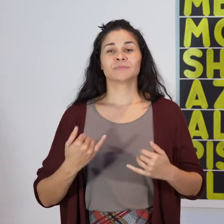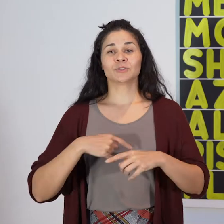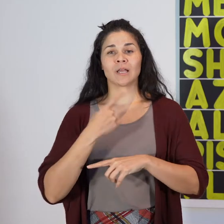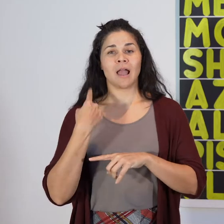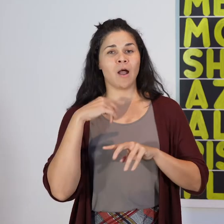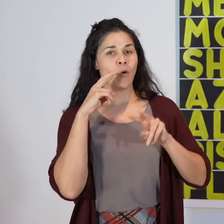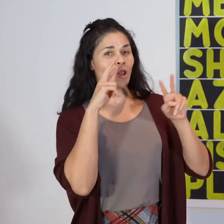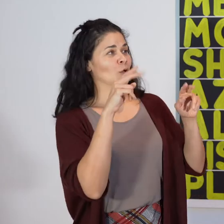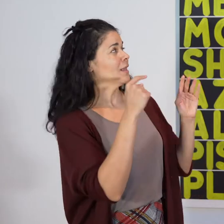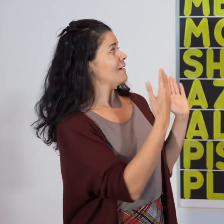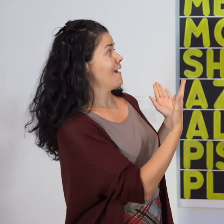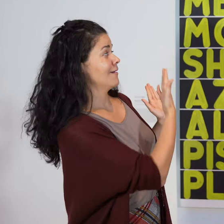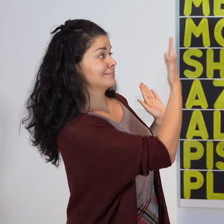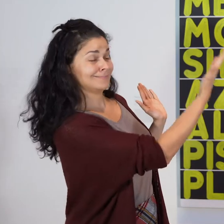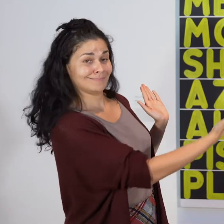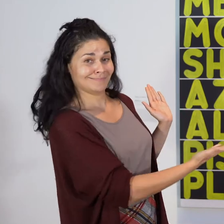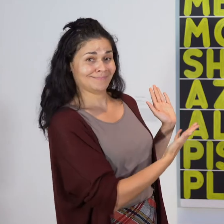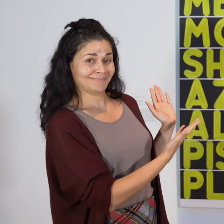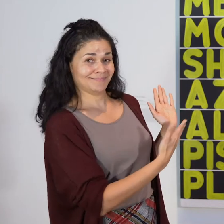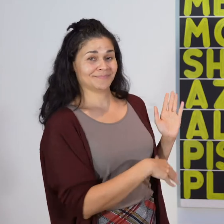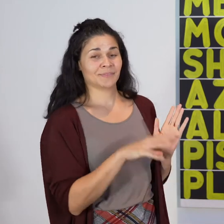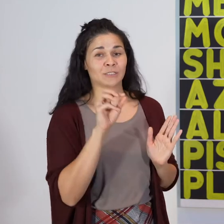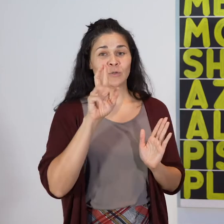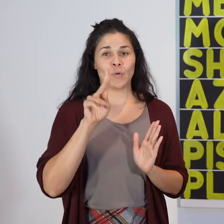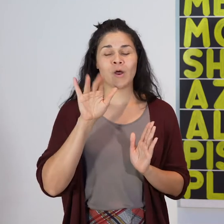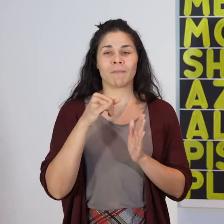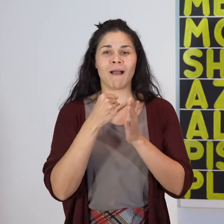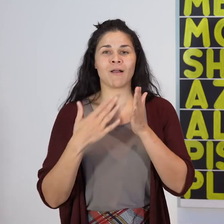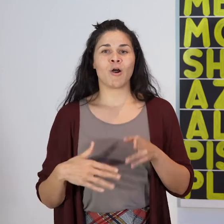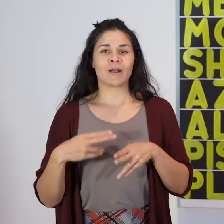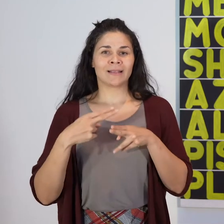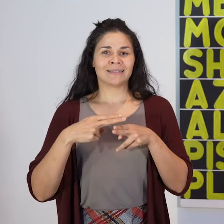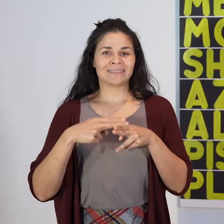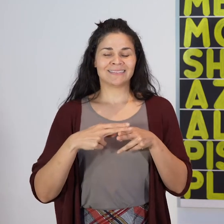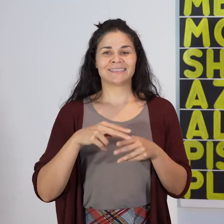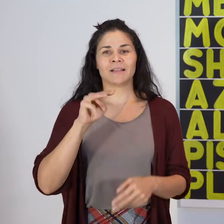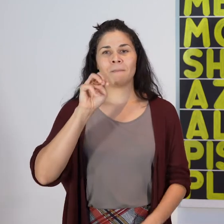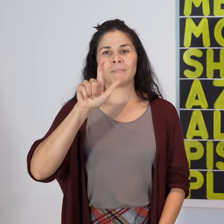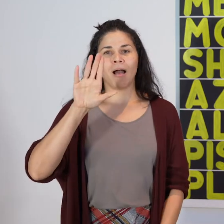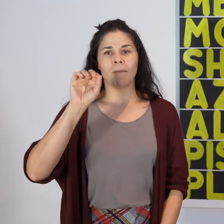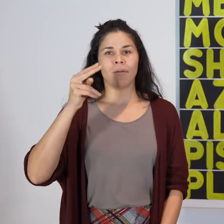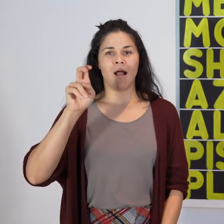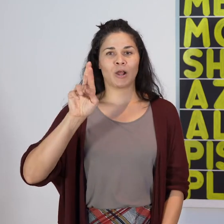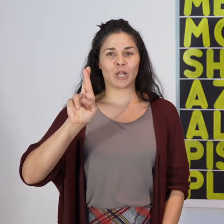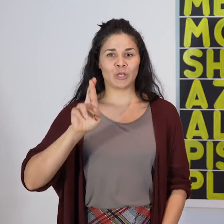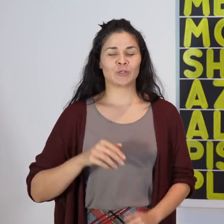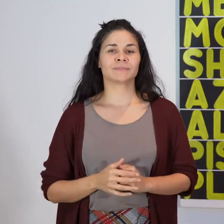Today, I would like to share with you this piece by Mel Bochner.